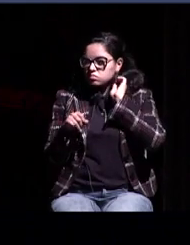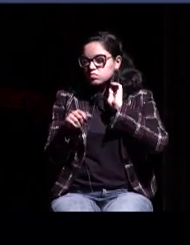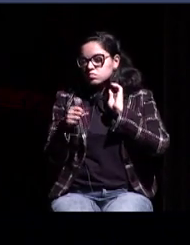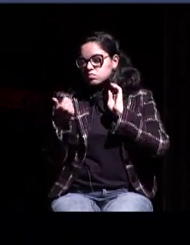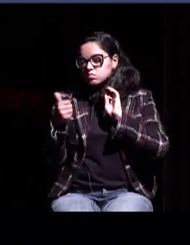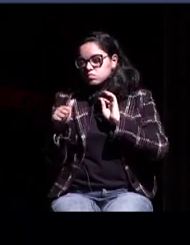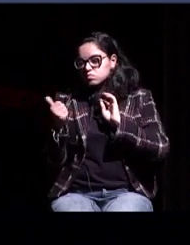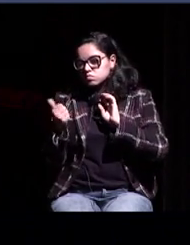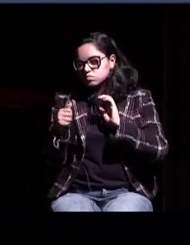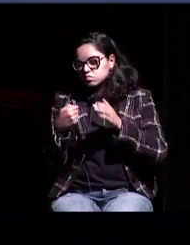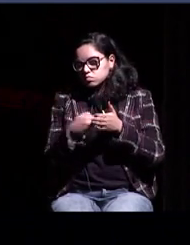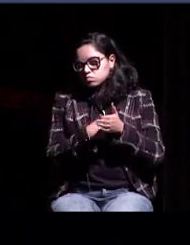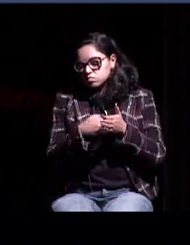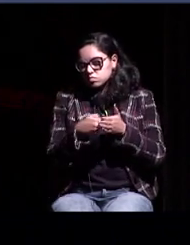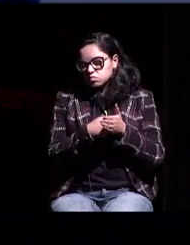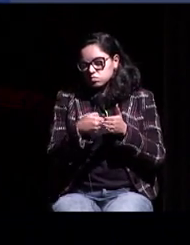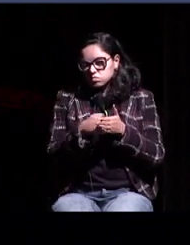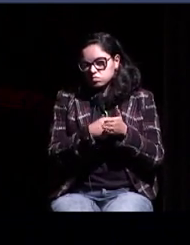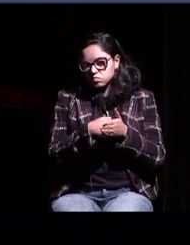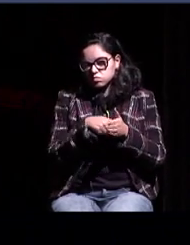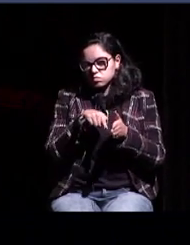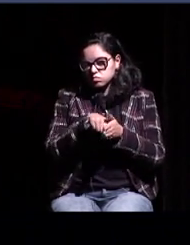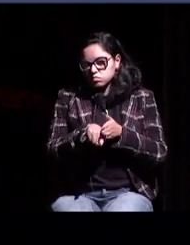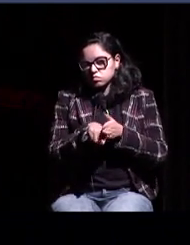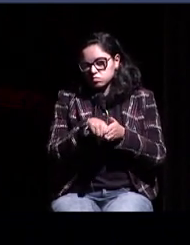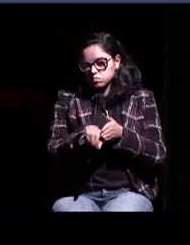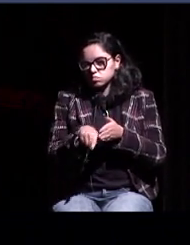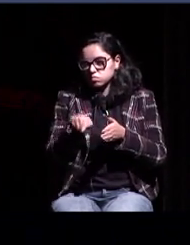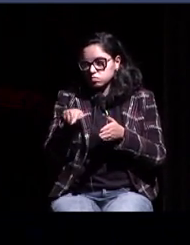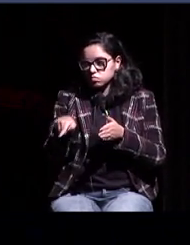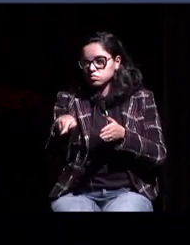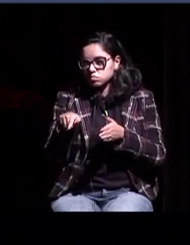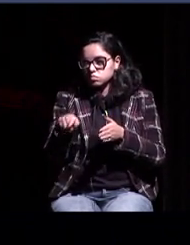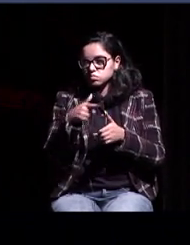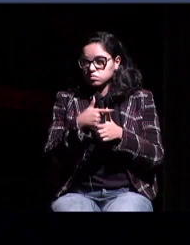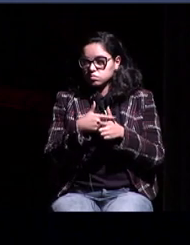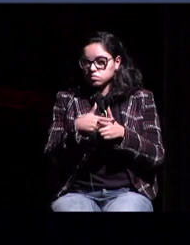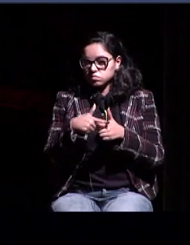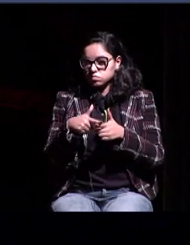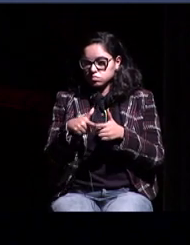if we don’t internalize this issues,